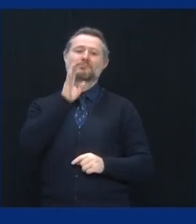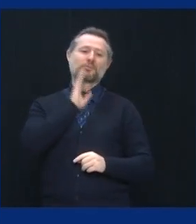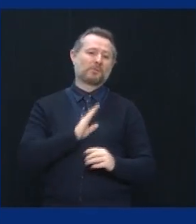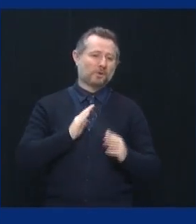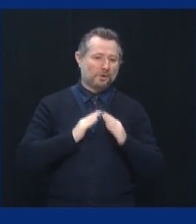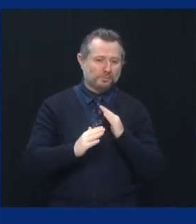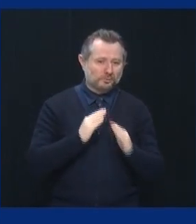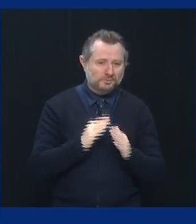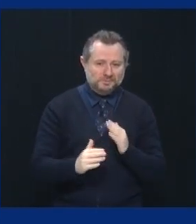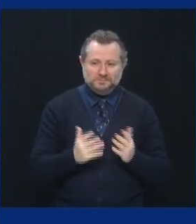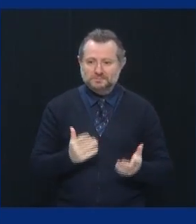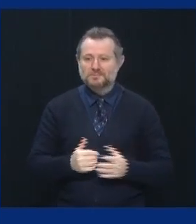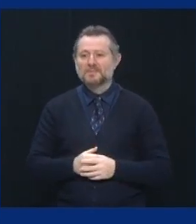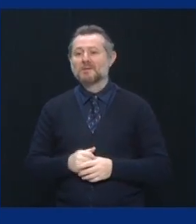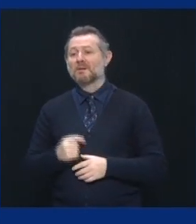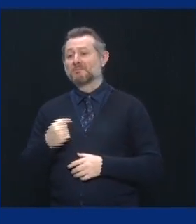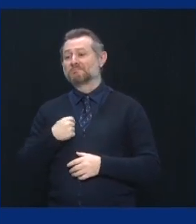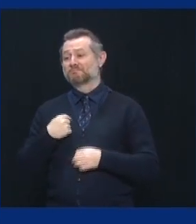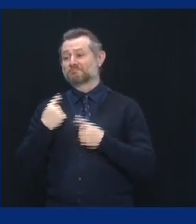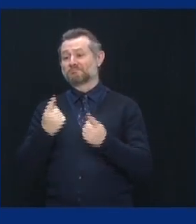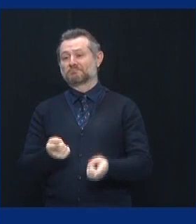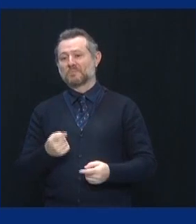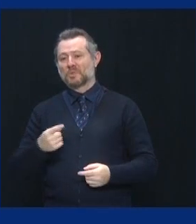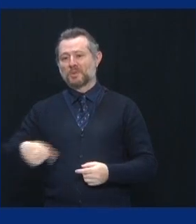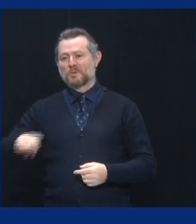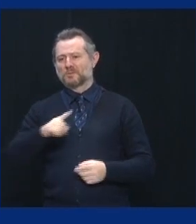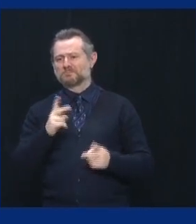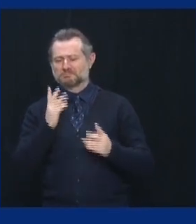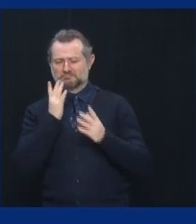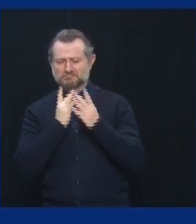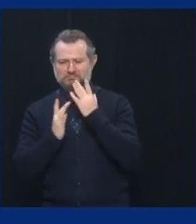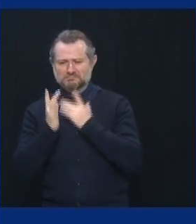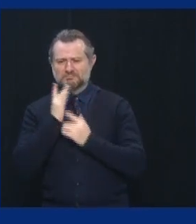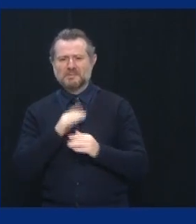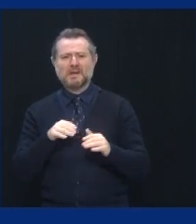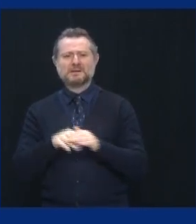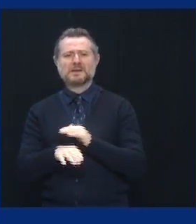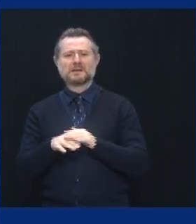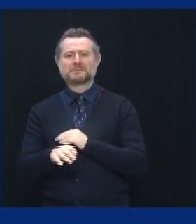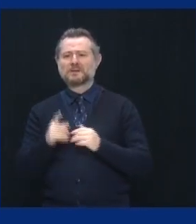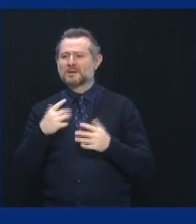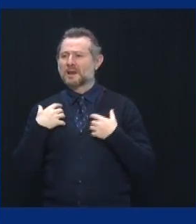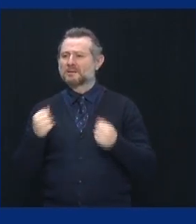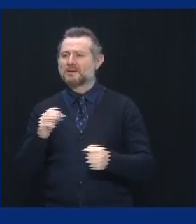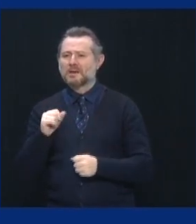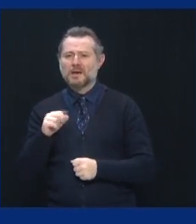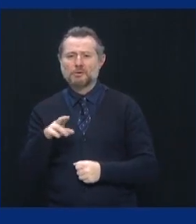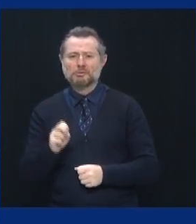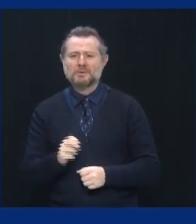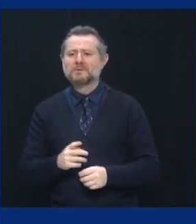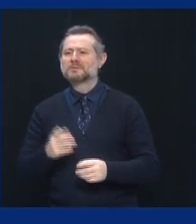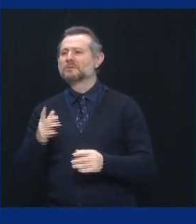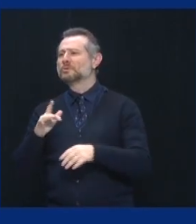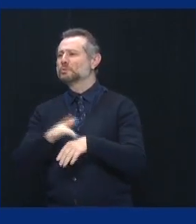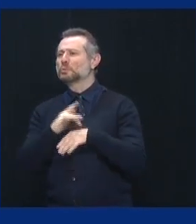THE LAND IN EXTRAORDINARY WAYS, BUT MOST PARTICULARLY TO BLACK AND BROWN COMMUNITIES THAT HAVE